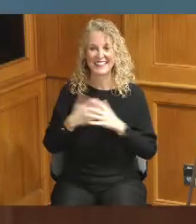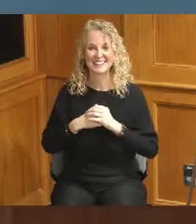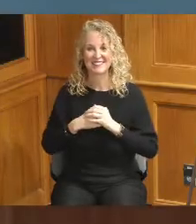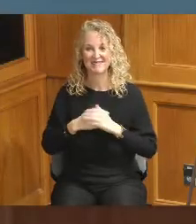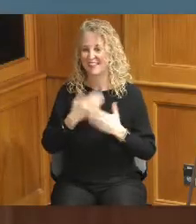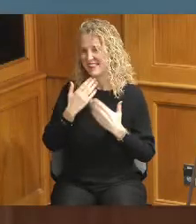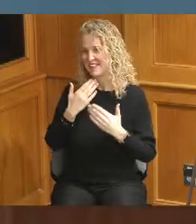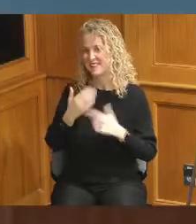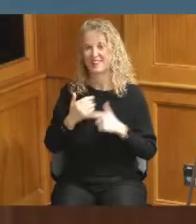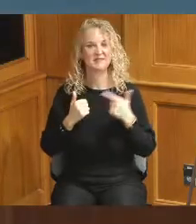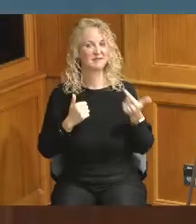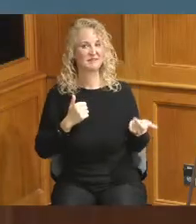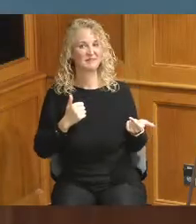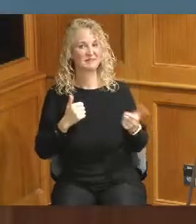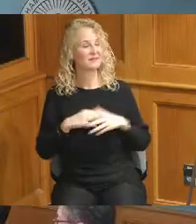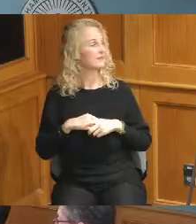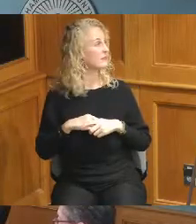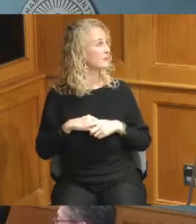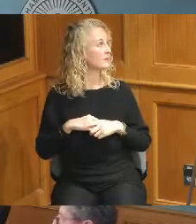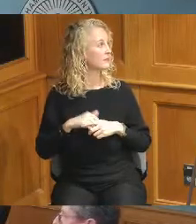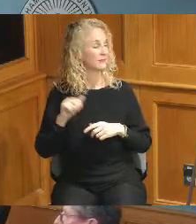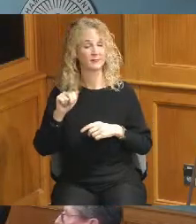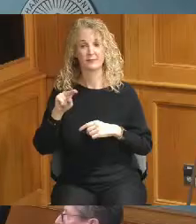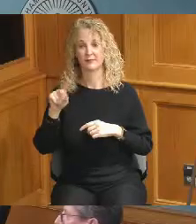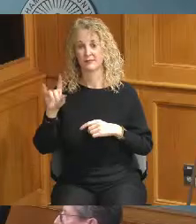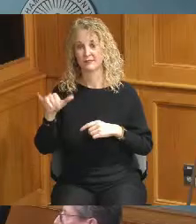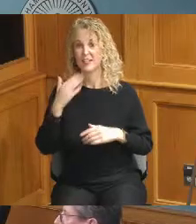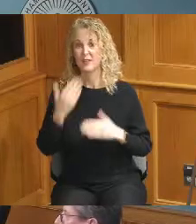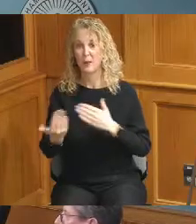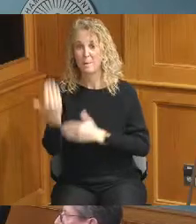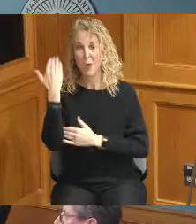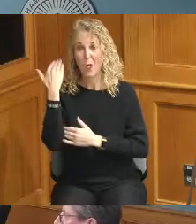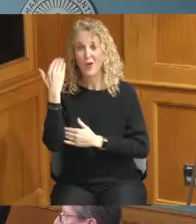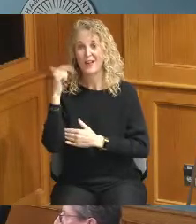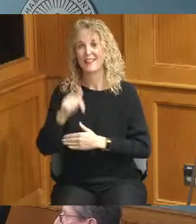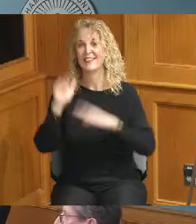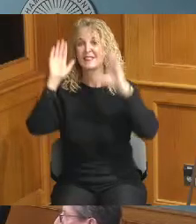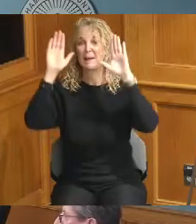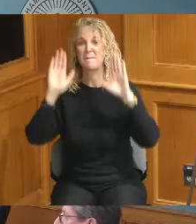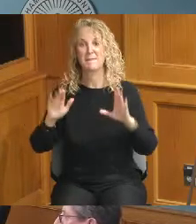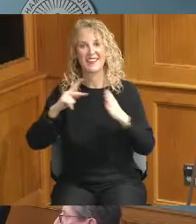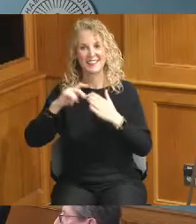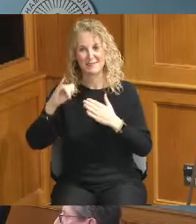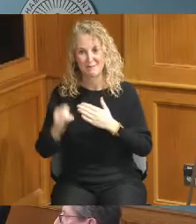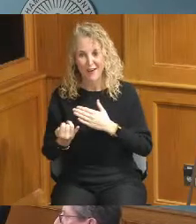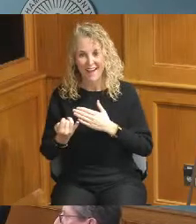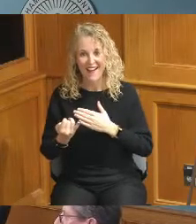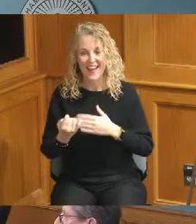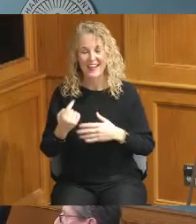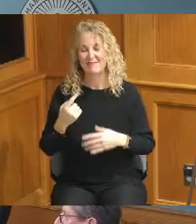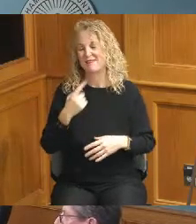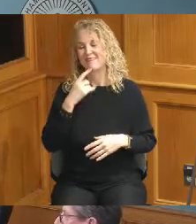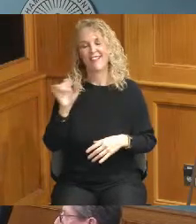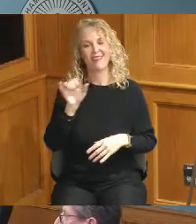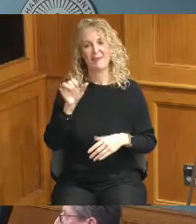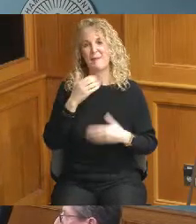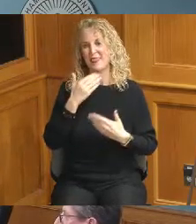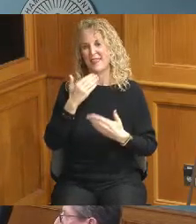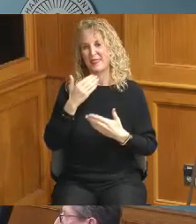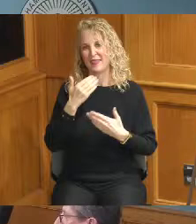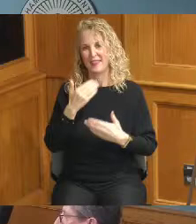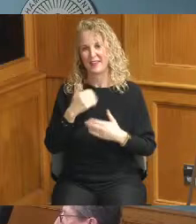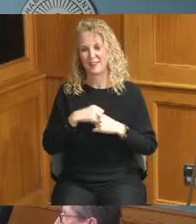thank you good morning this is a great project and and again I Echo the thanks that Morgan offered as